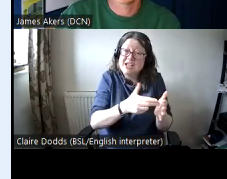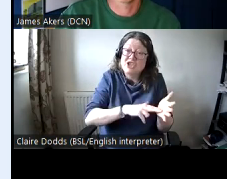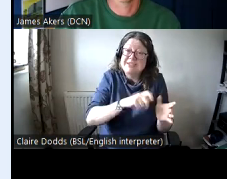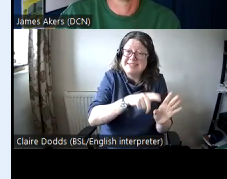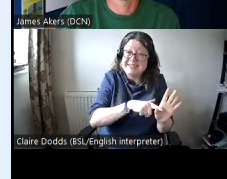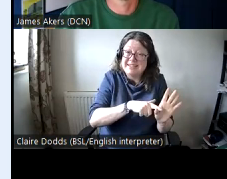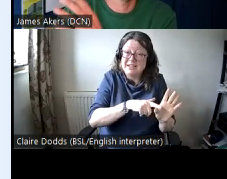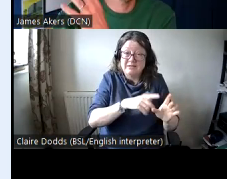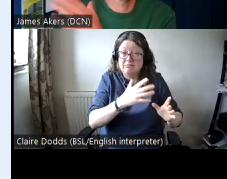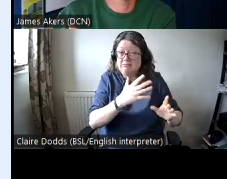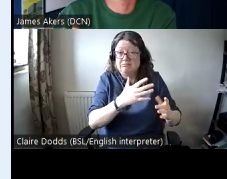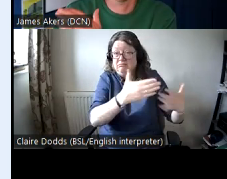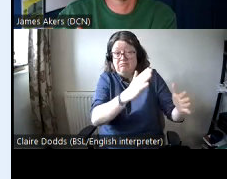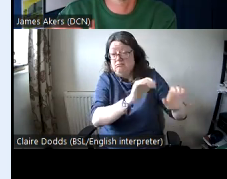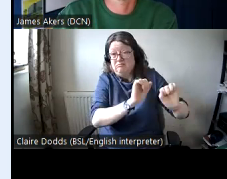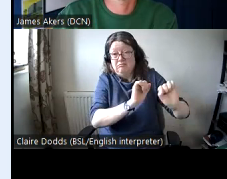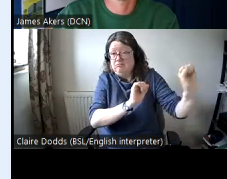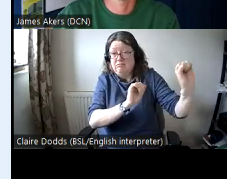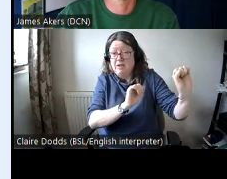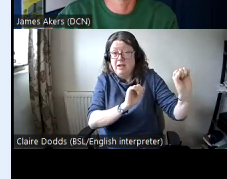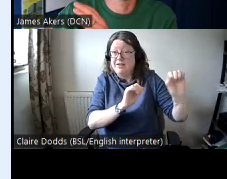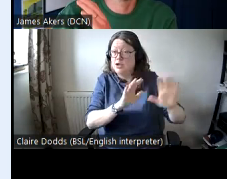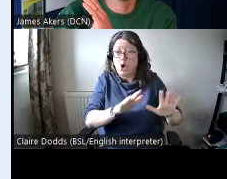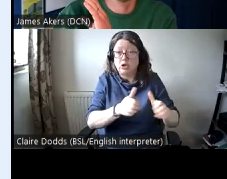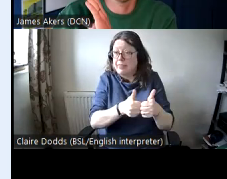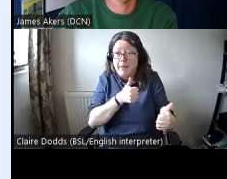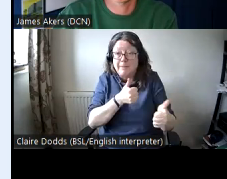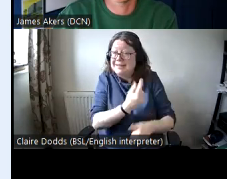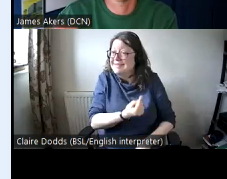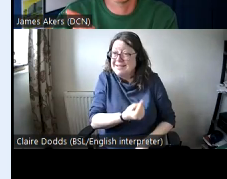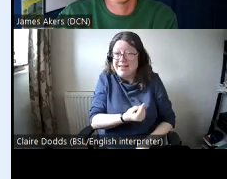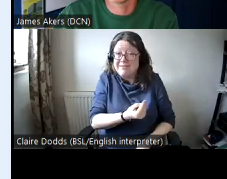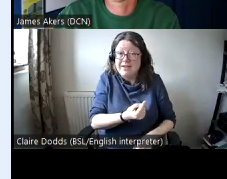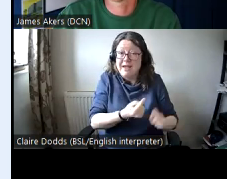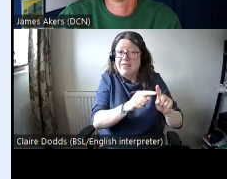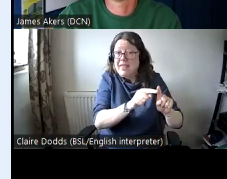there were different creative organizations and websites within their property.